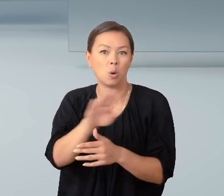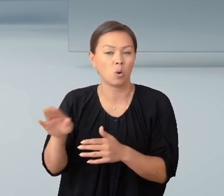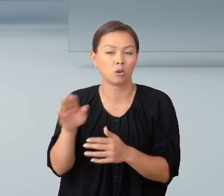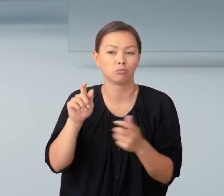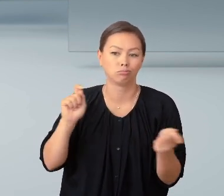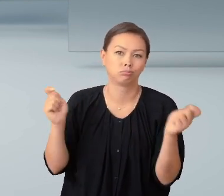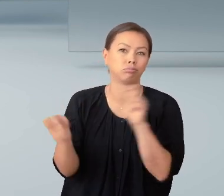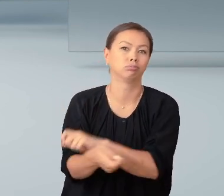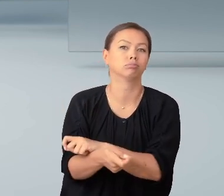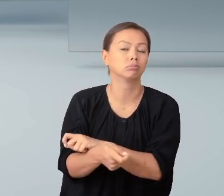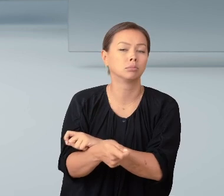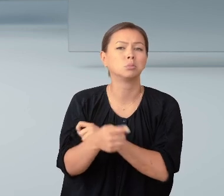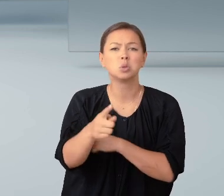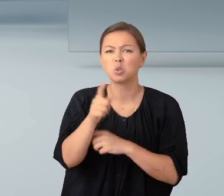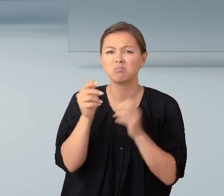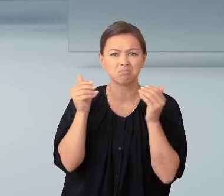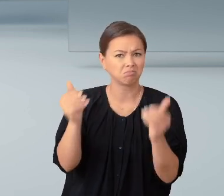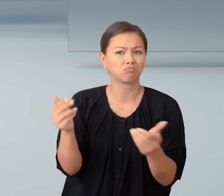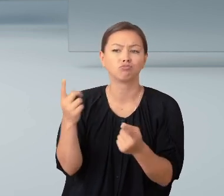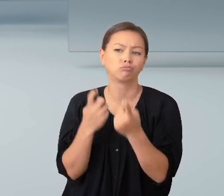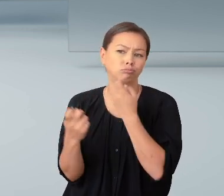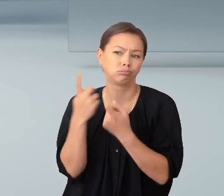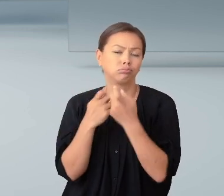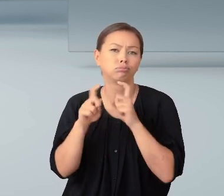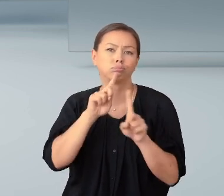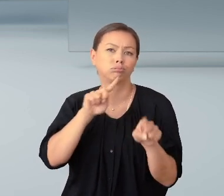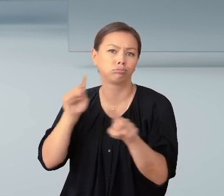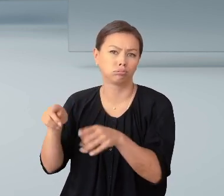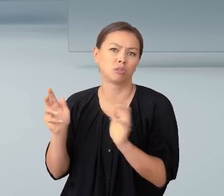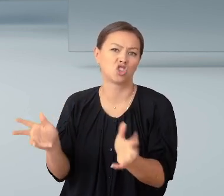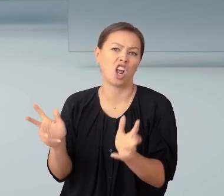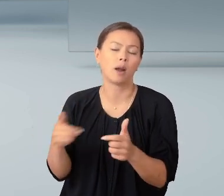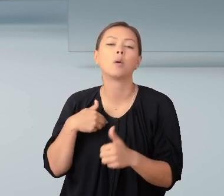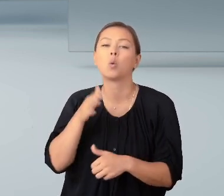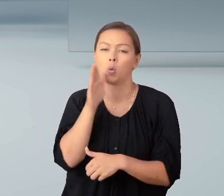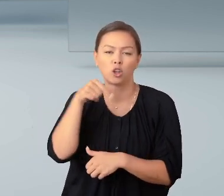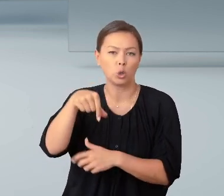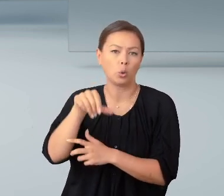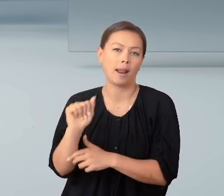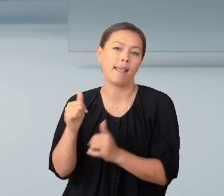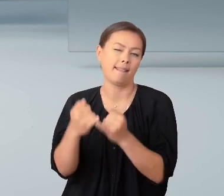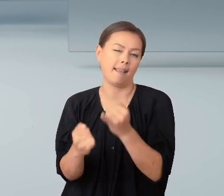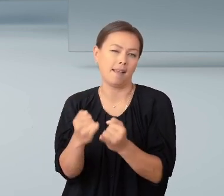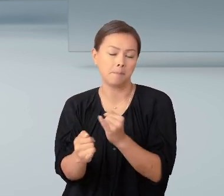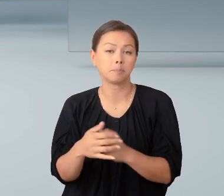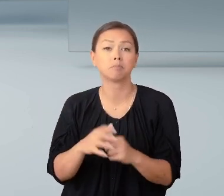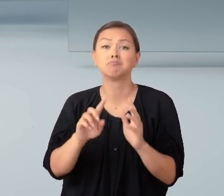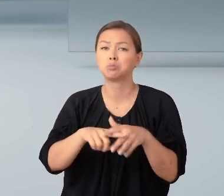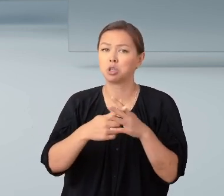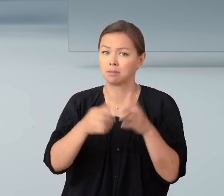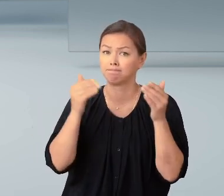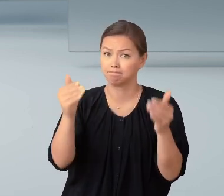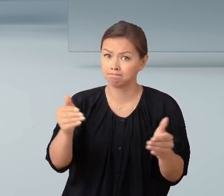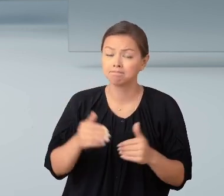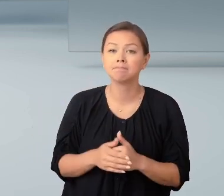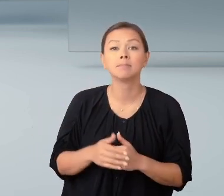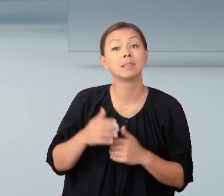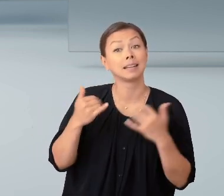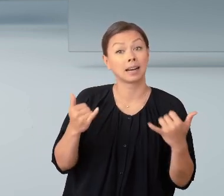session at the end. Let's get started. In today's webinar, we're going to learn why on-premises customers